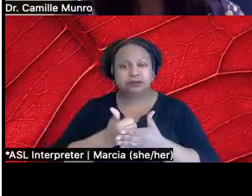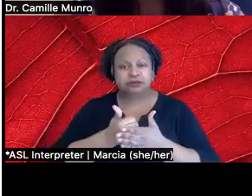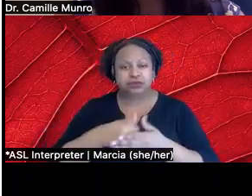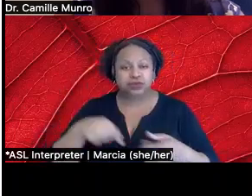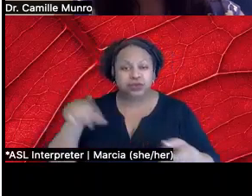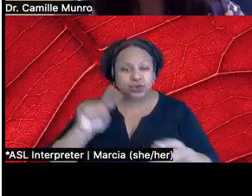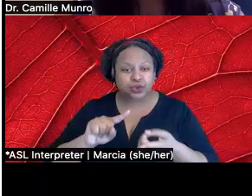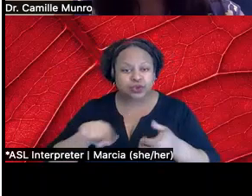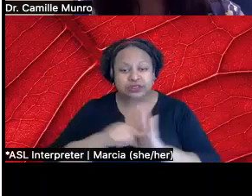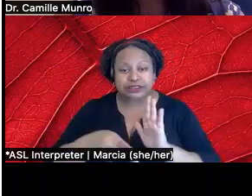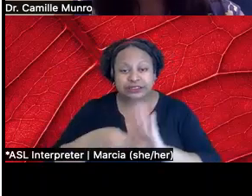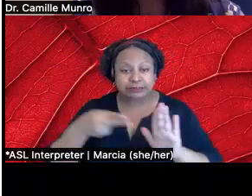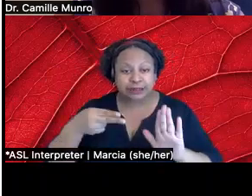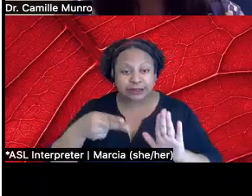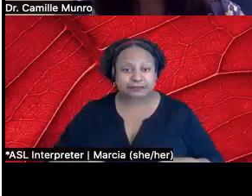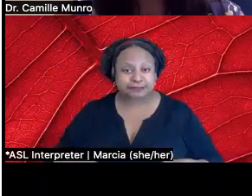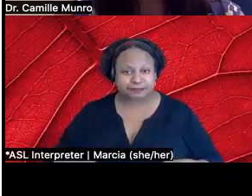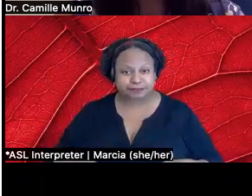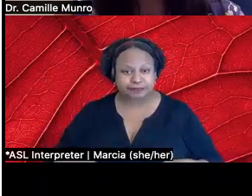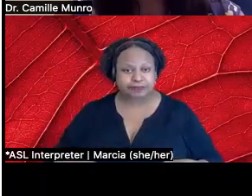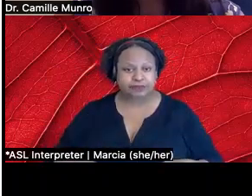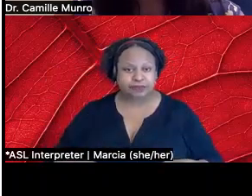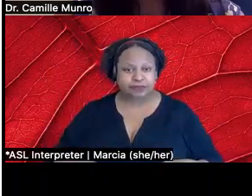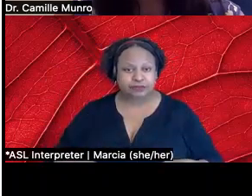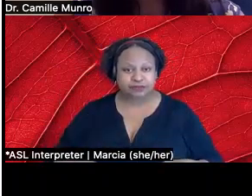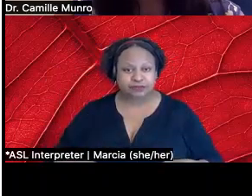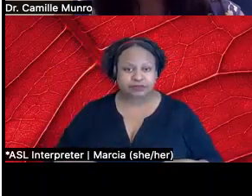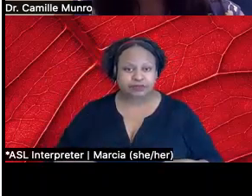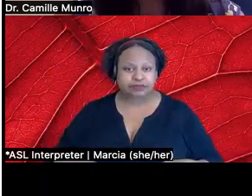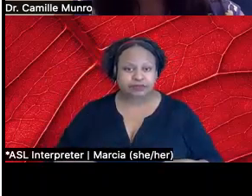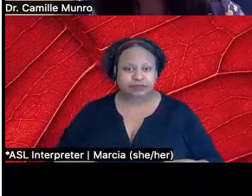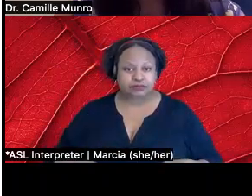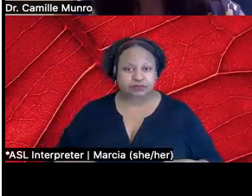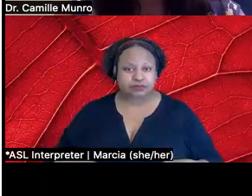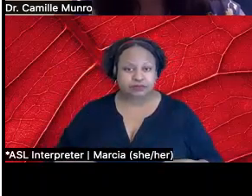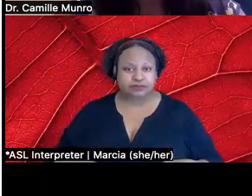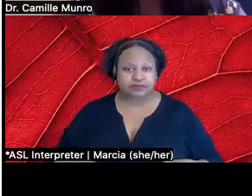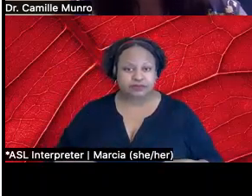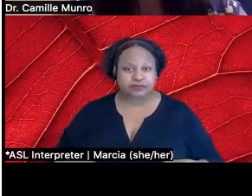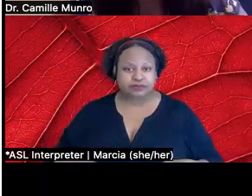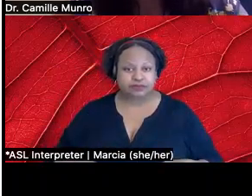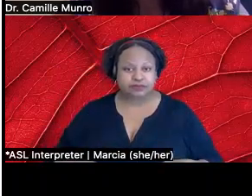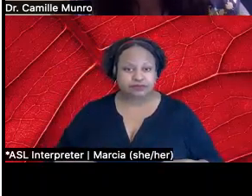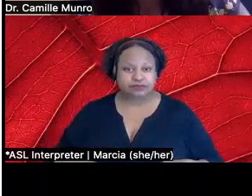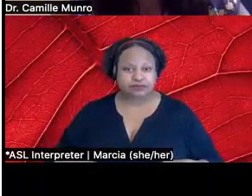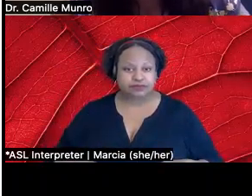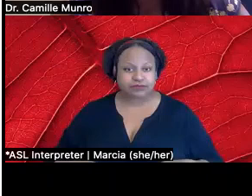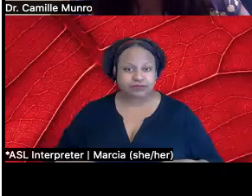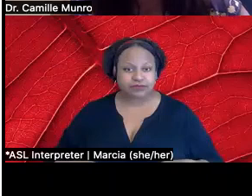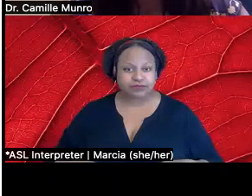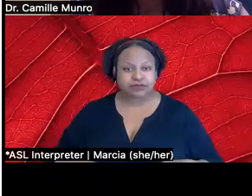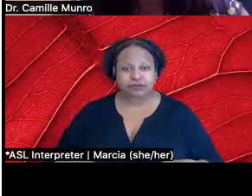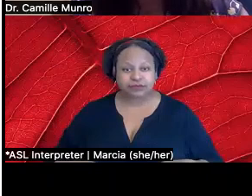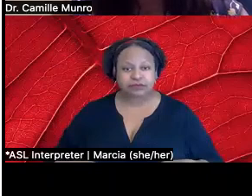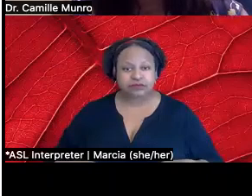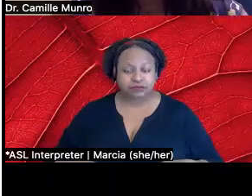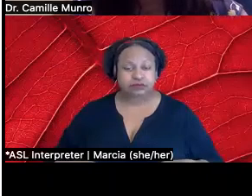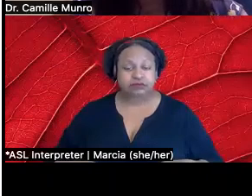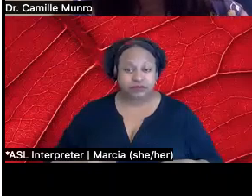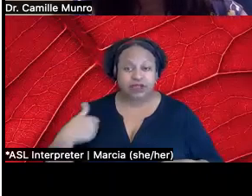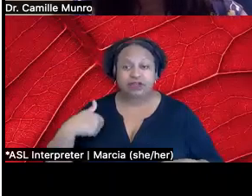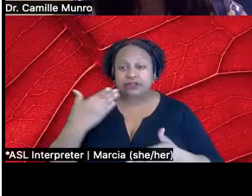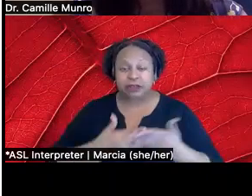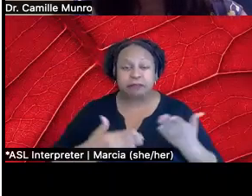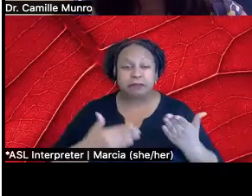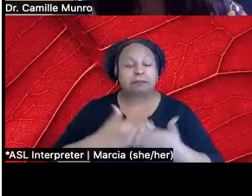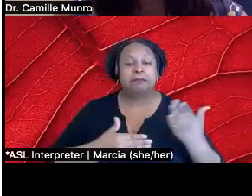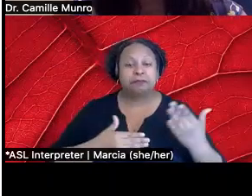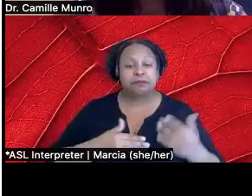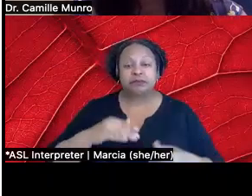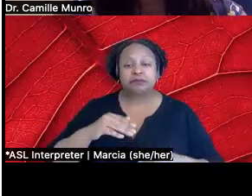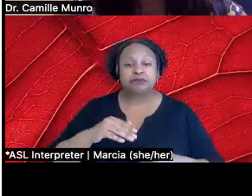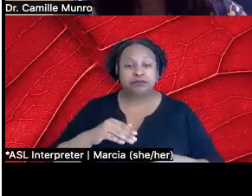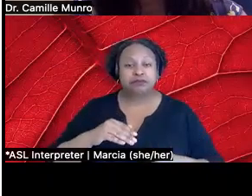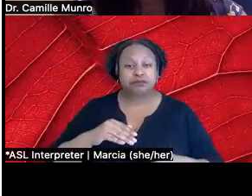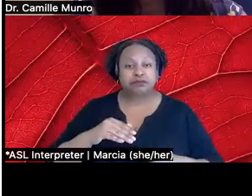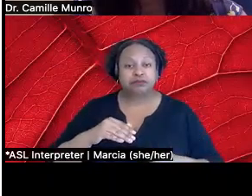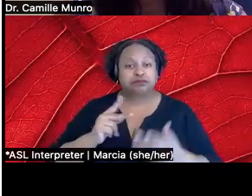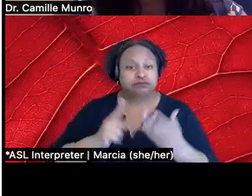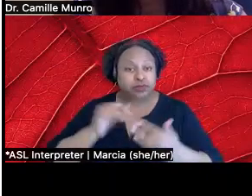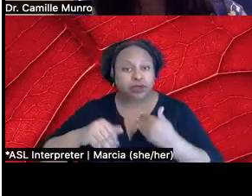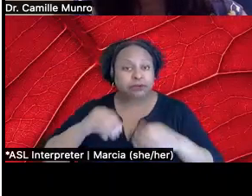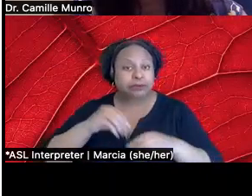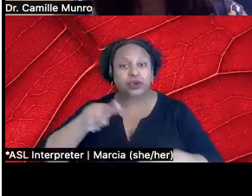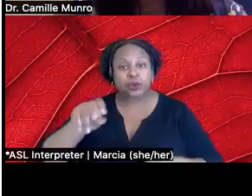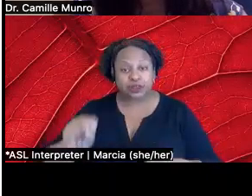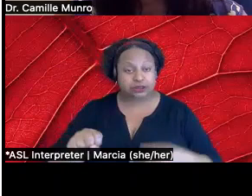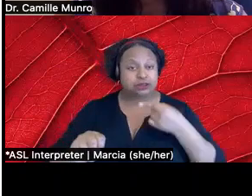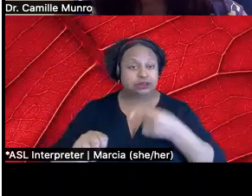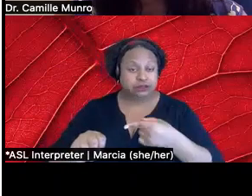And so, for example, there's initiatives in the US of that exactly highlighting physicians